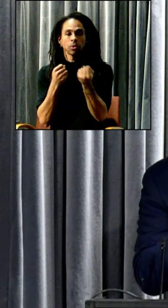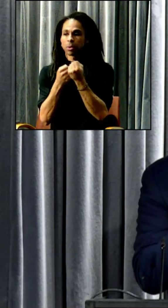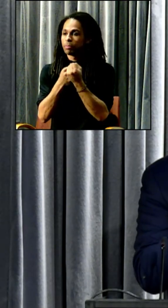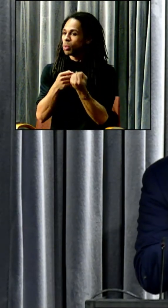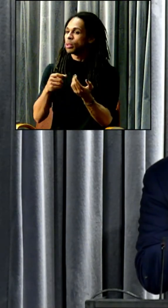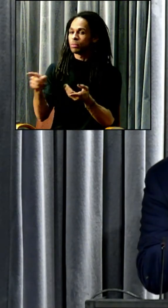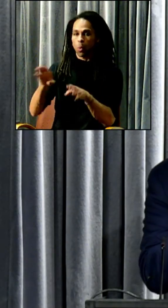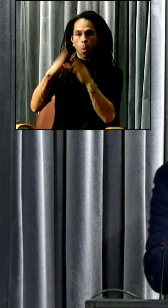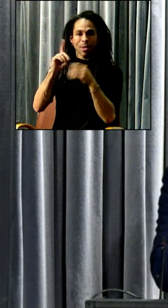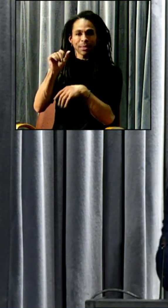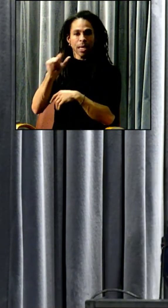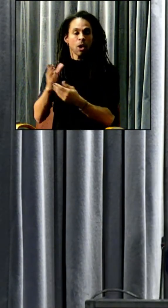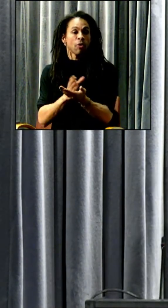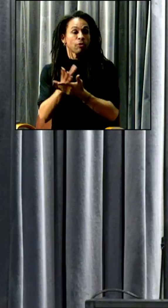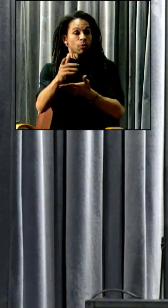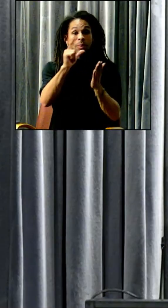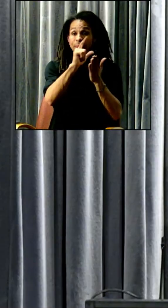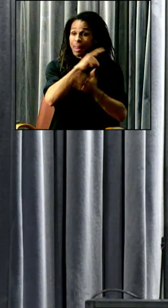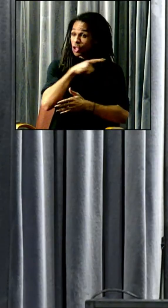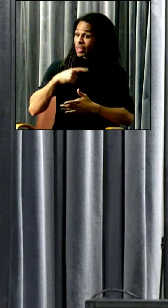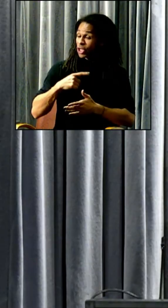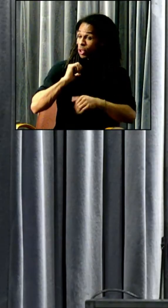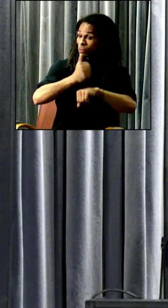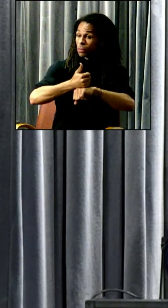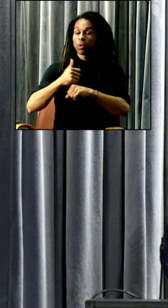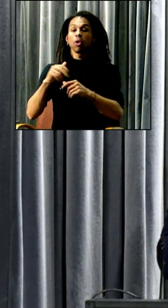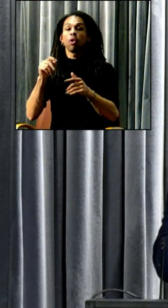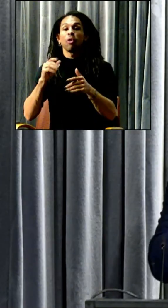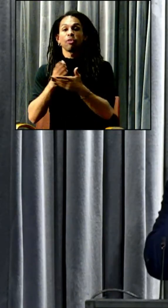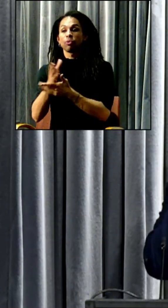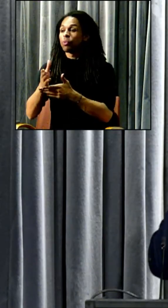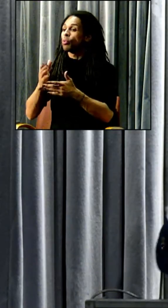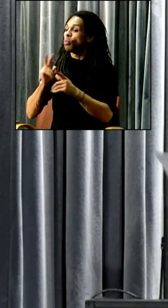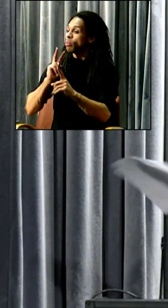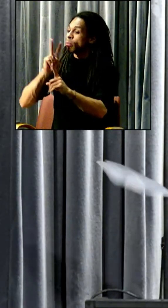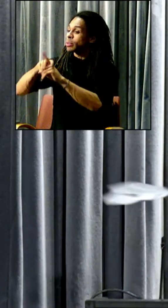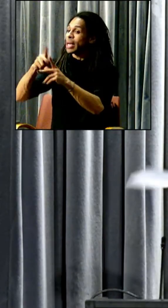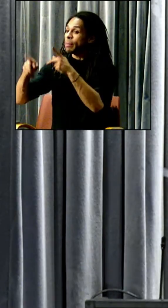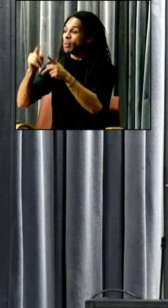So the NYSCI team at the outset has 140 buildings.